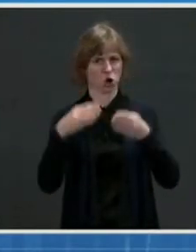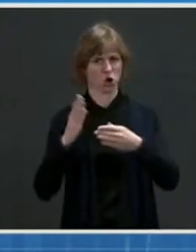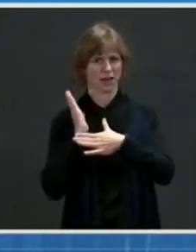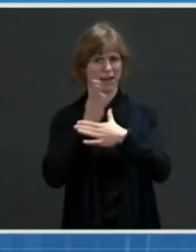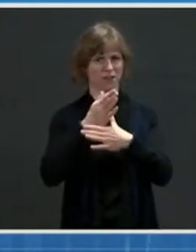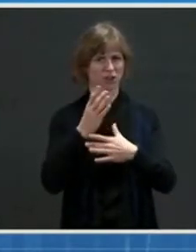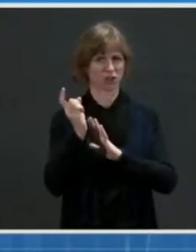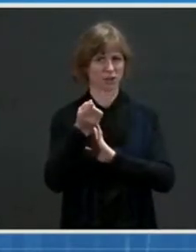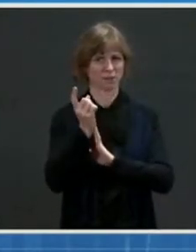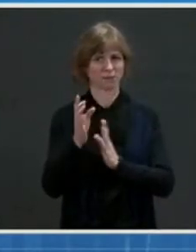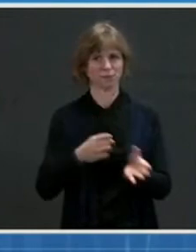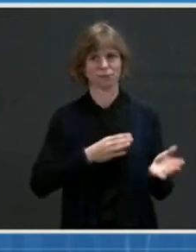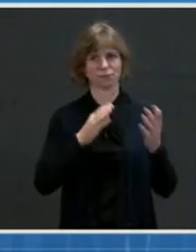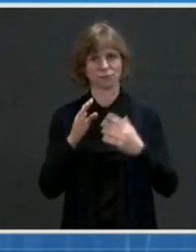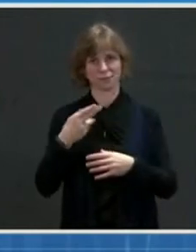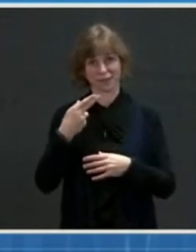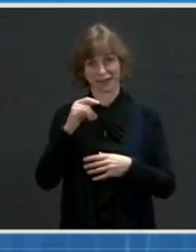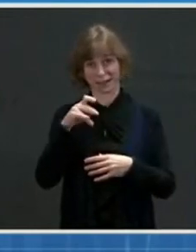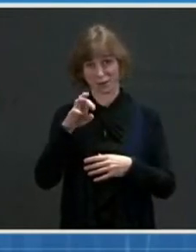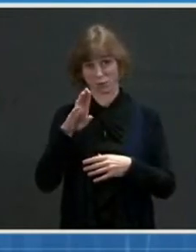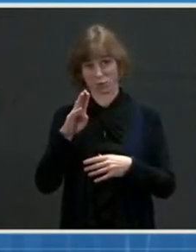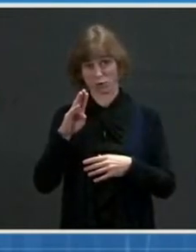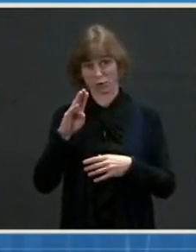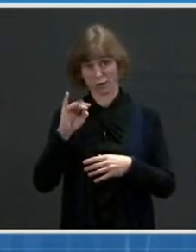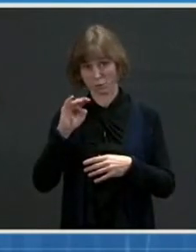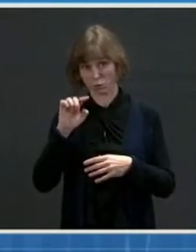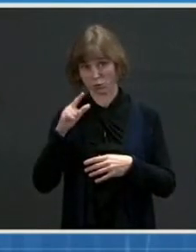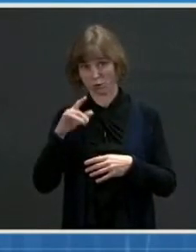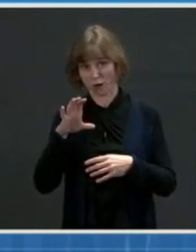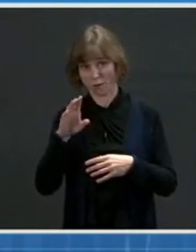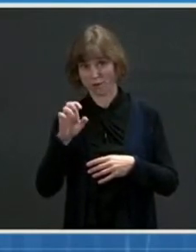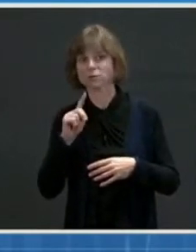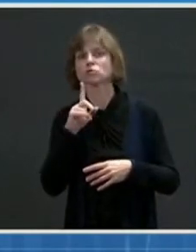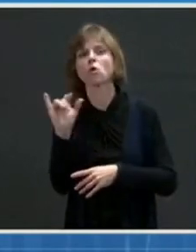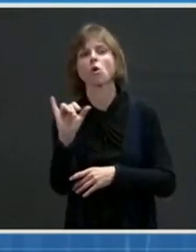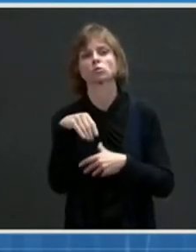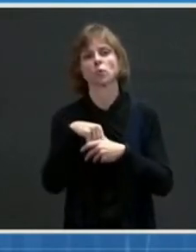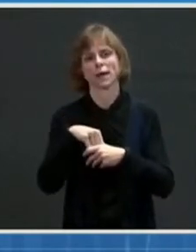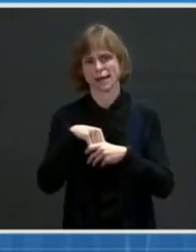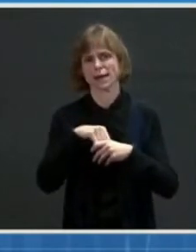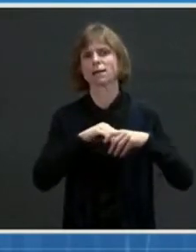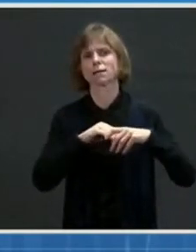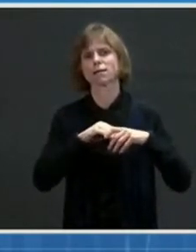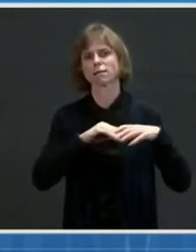I'LL GET TO TARGETED